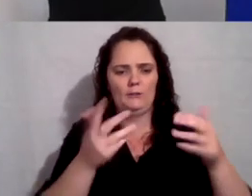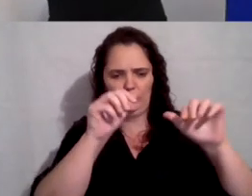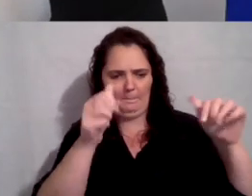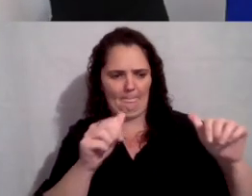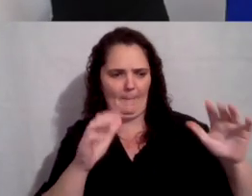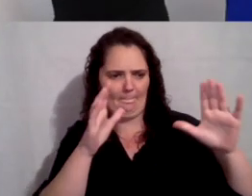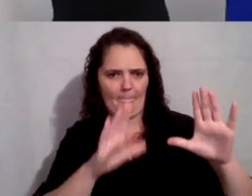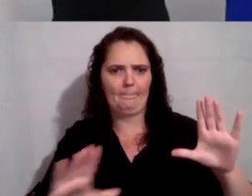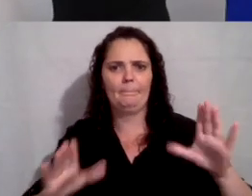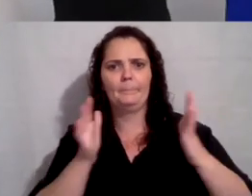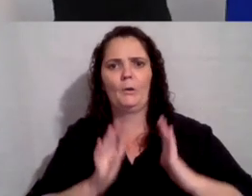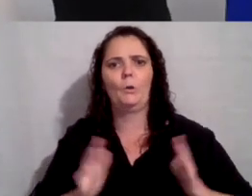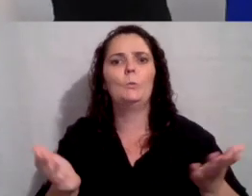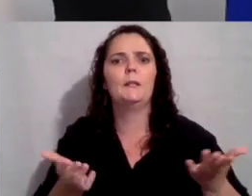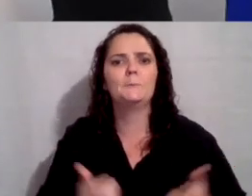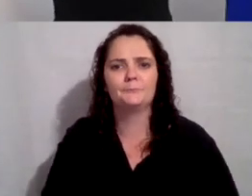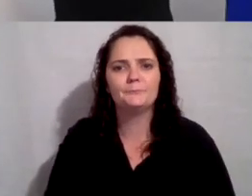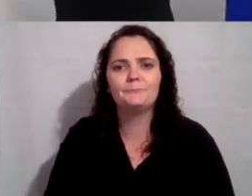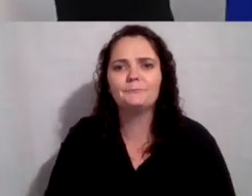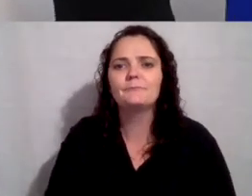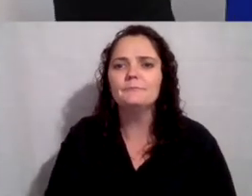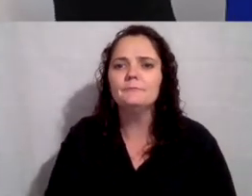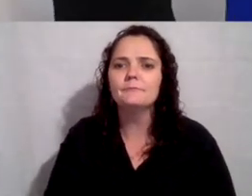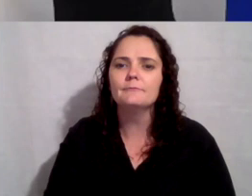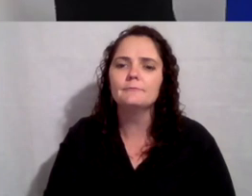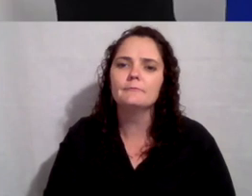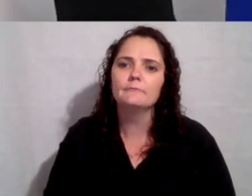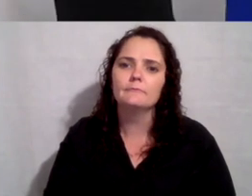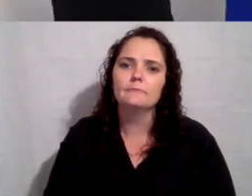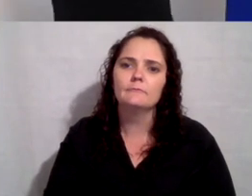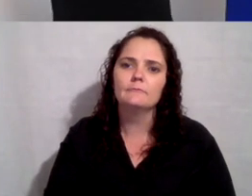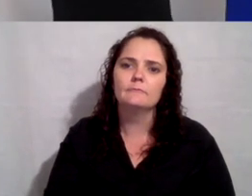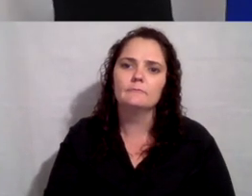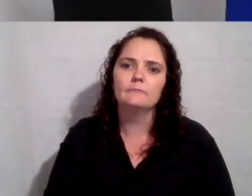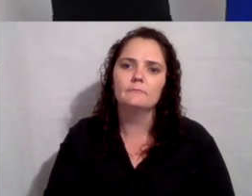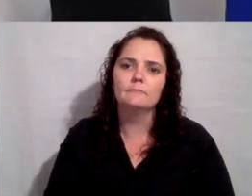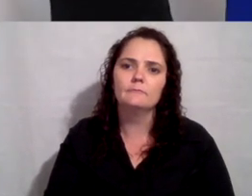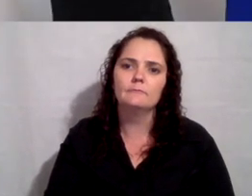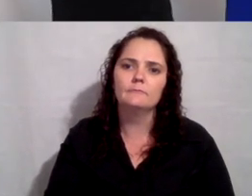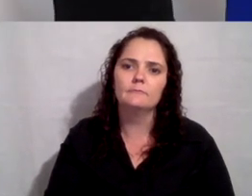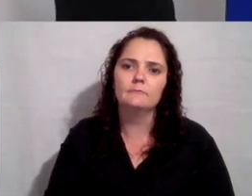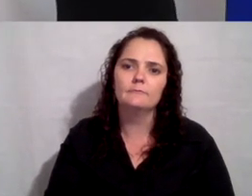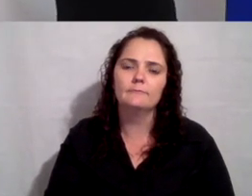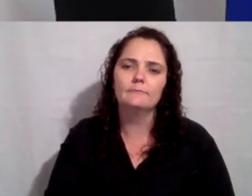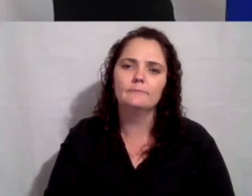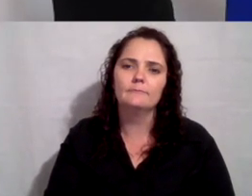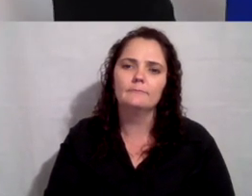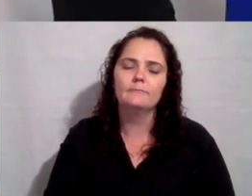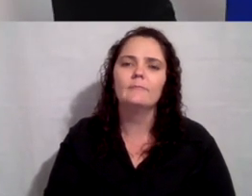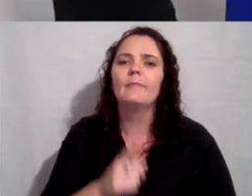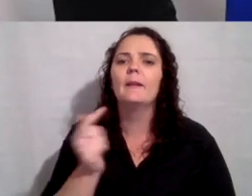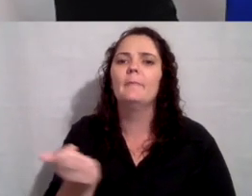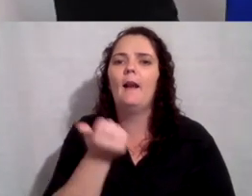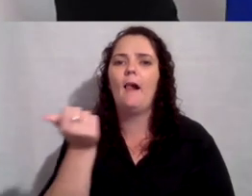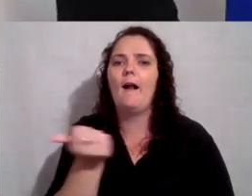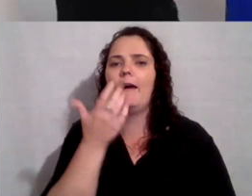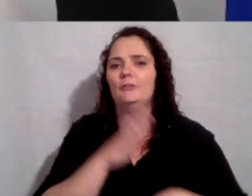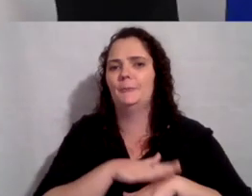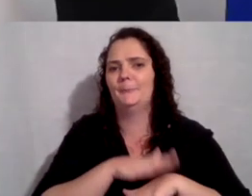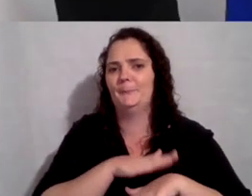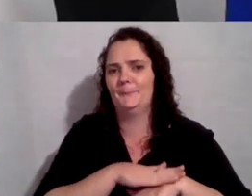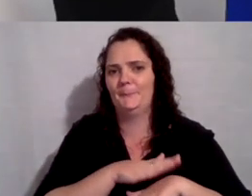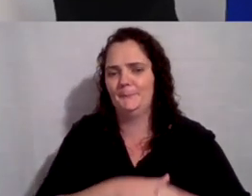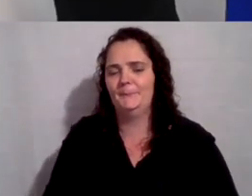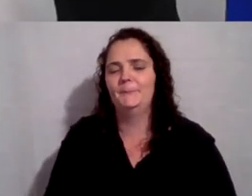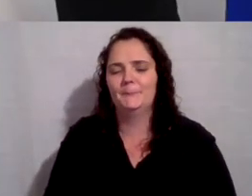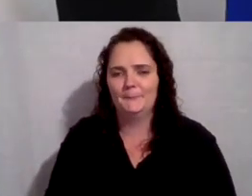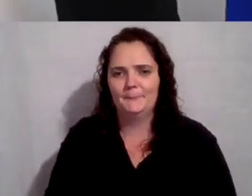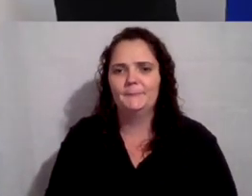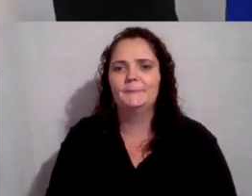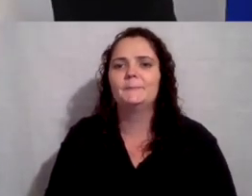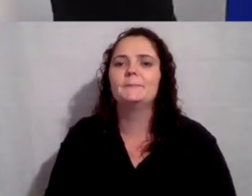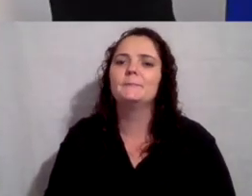You have plenty of time to work and rework this drawing, so if you don't hit